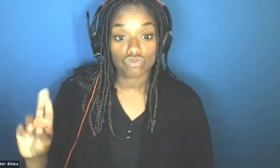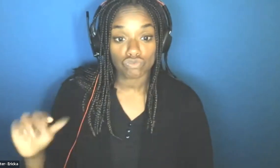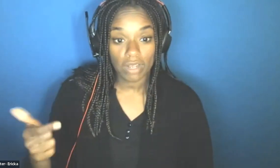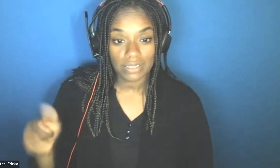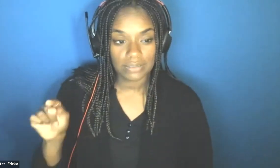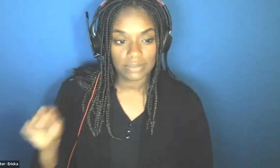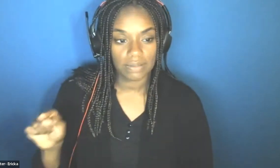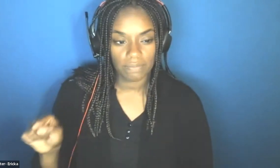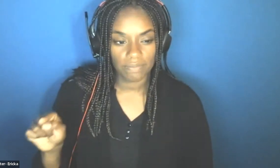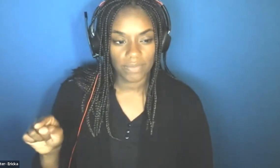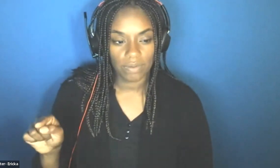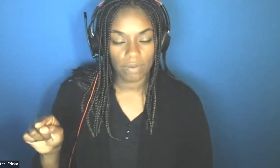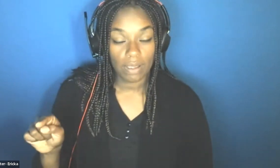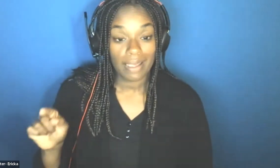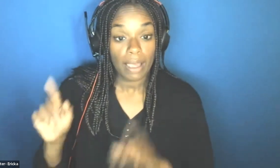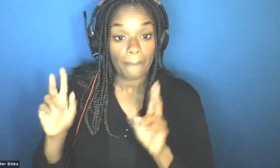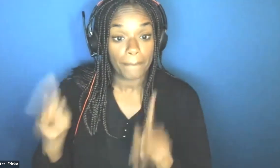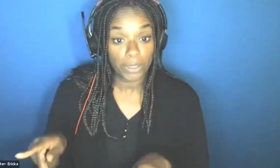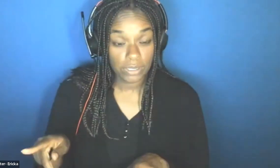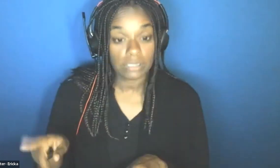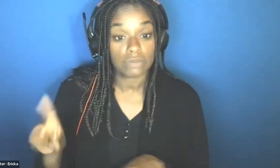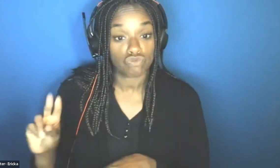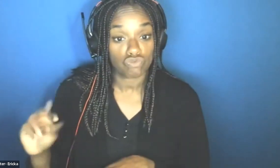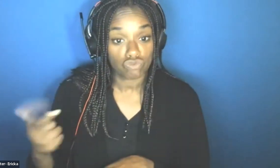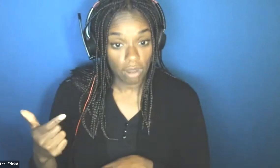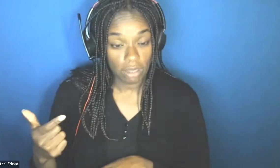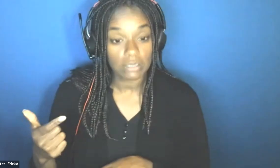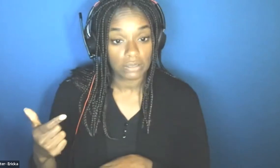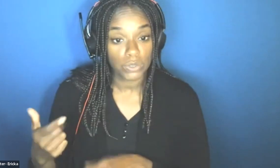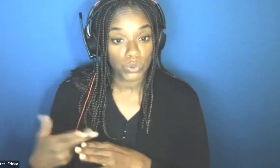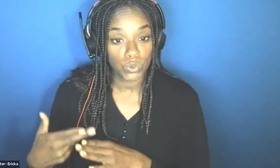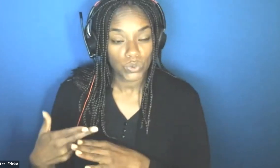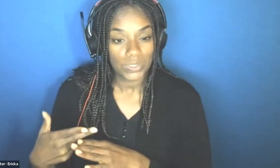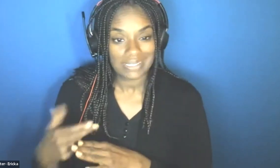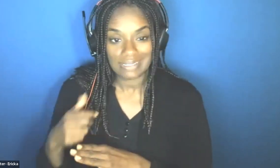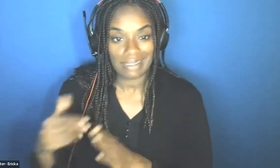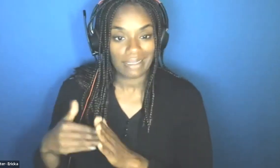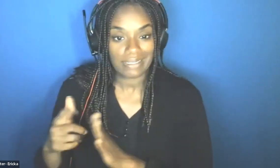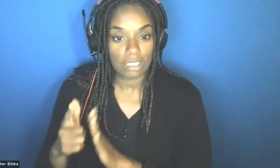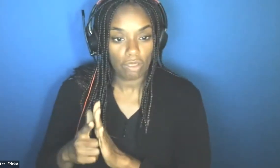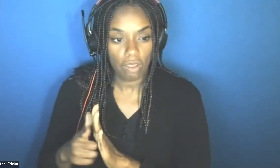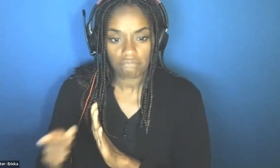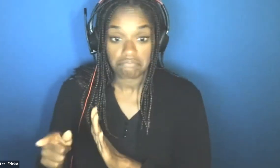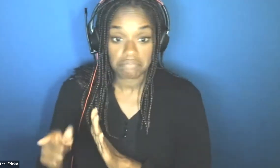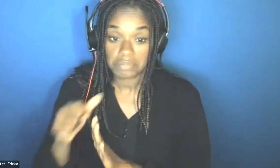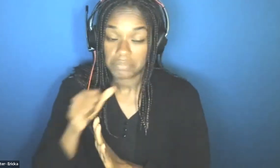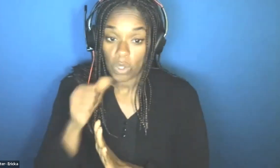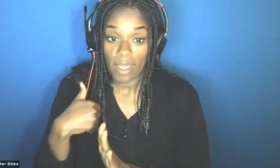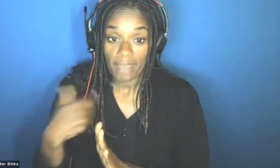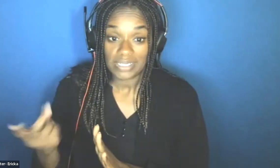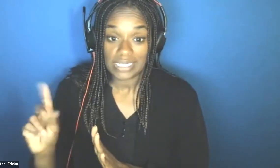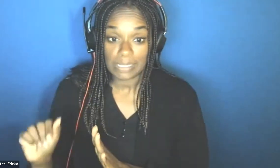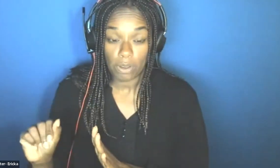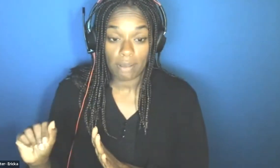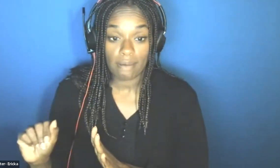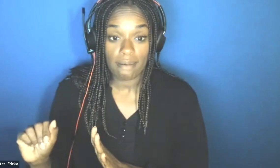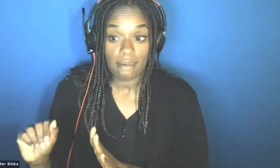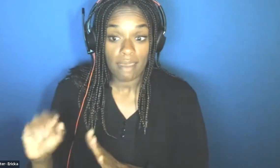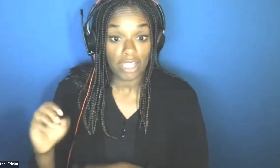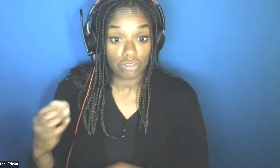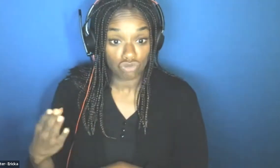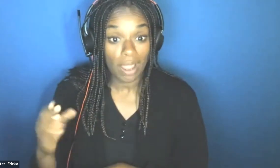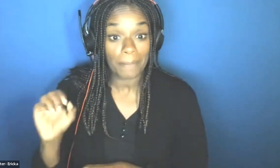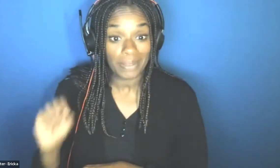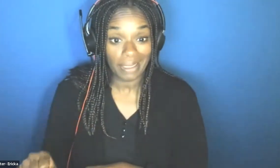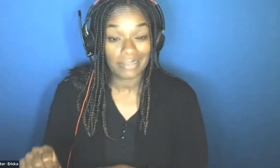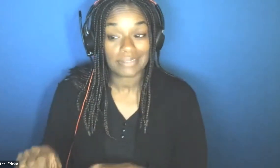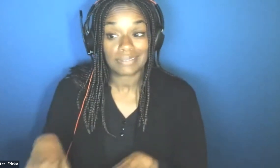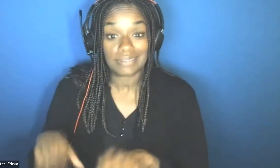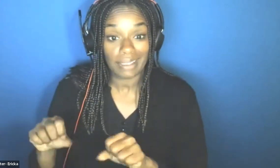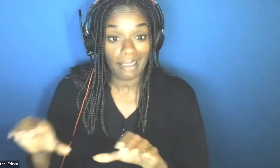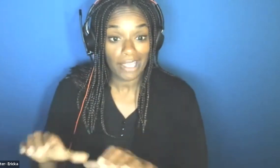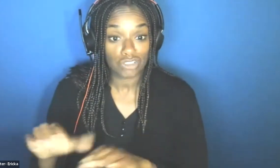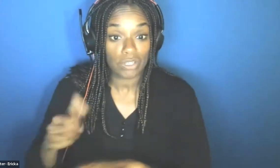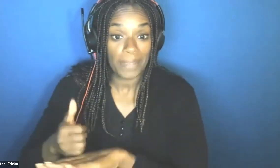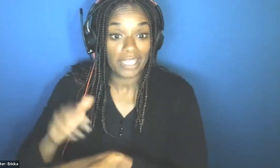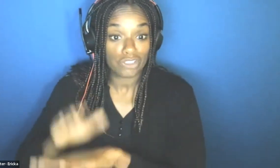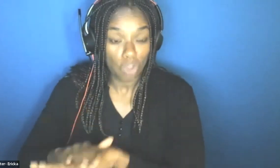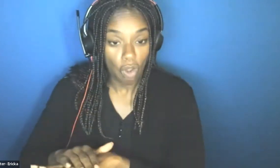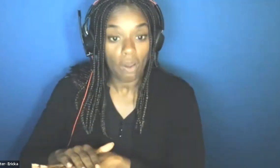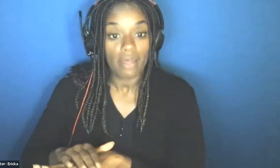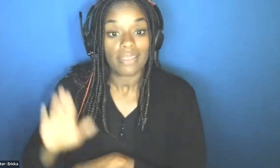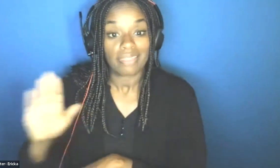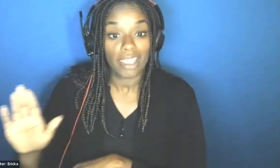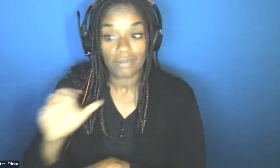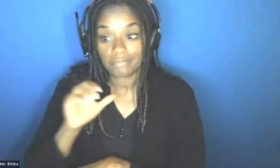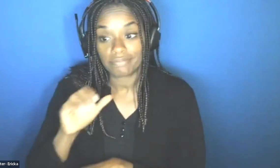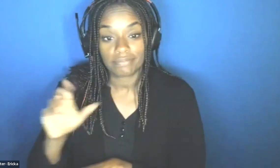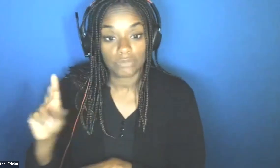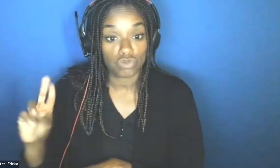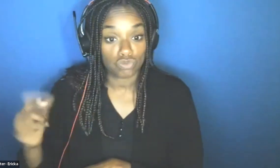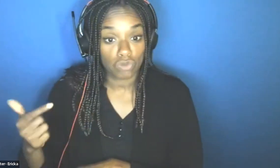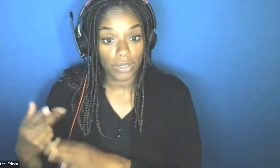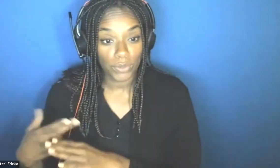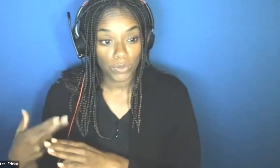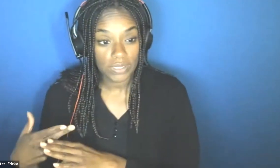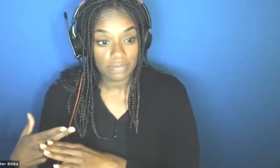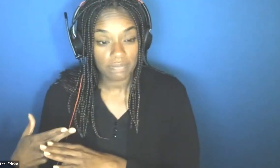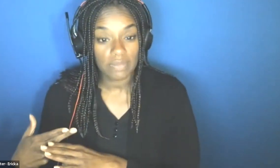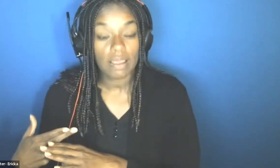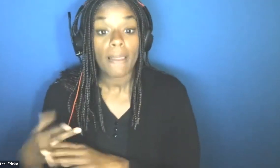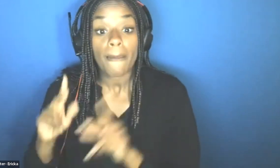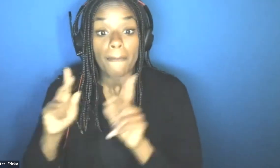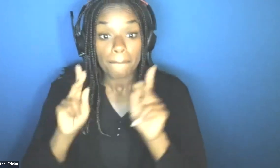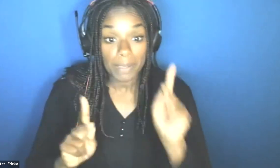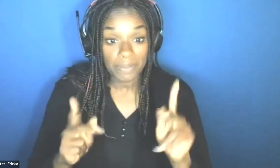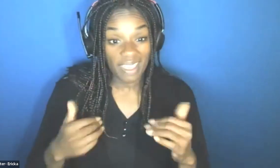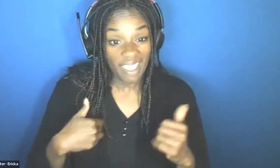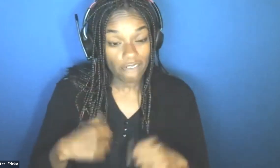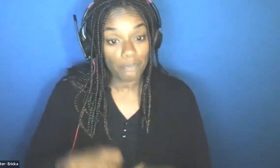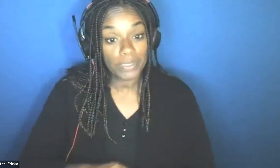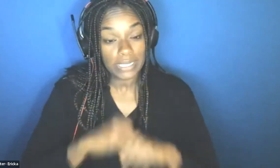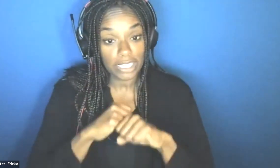So here's one of the first areas where it becomes a little complex, is that the ADA makes a distinction between alcohol addiction and the illegal use of drugs.